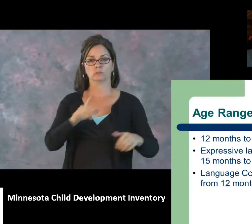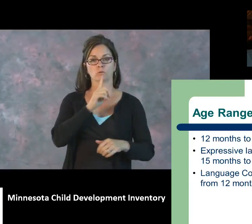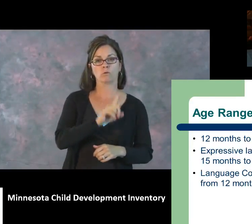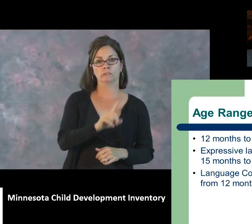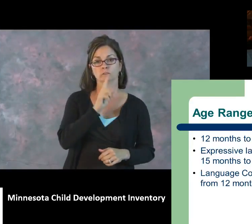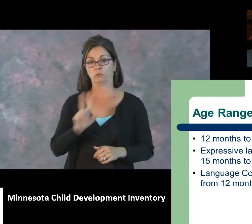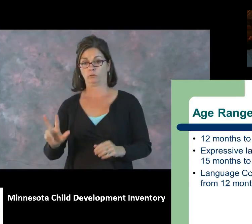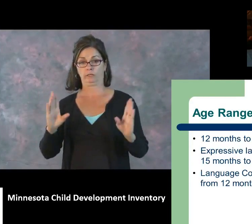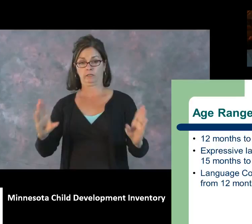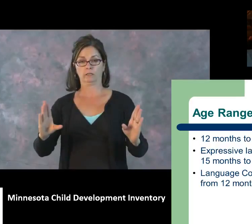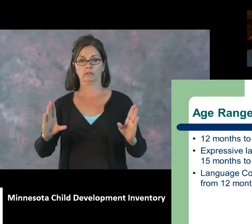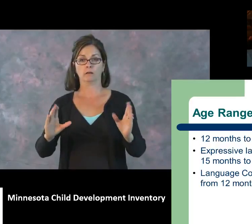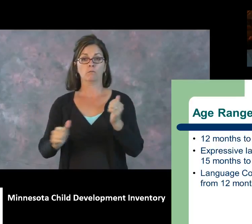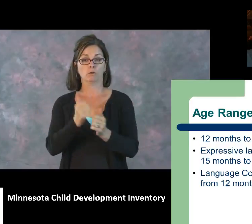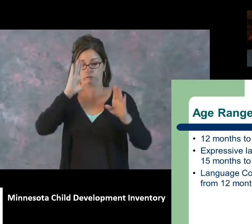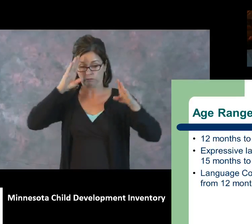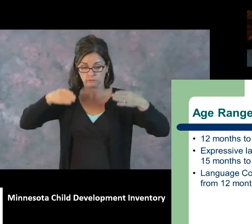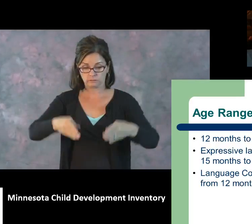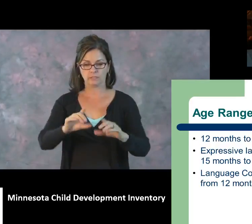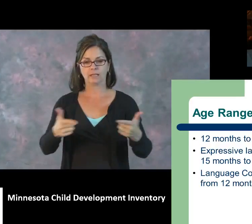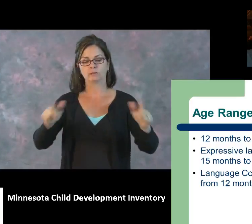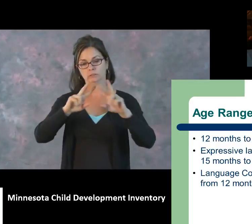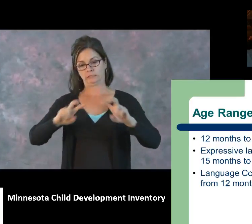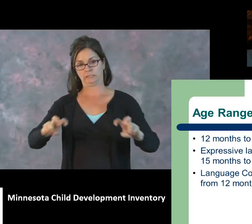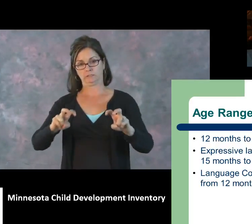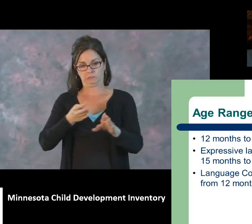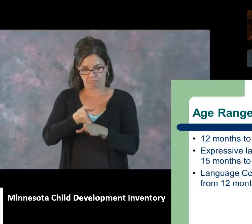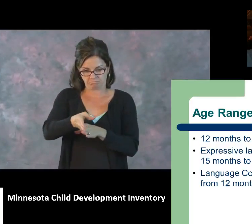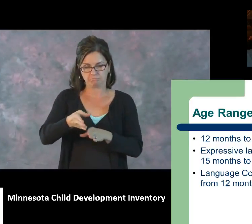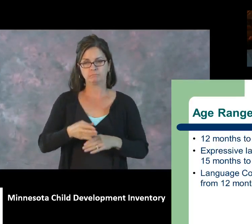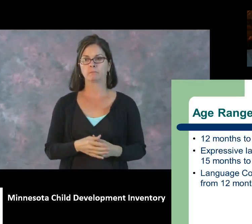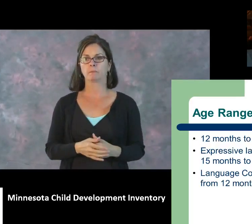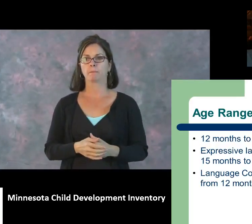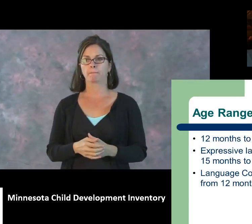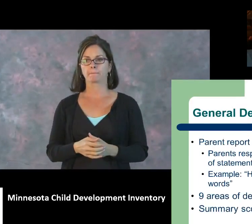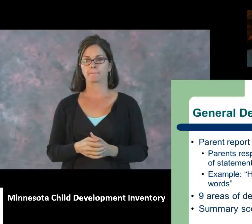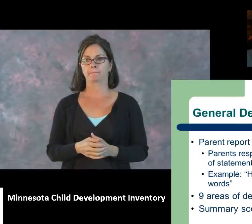particularly, in the language assessment area.